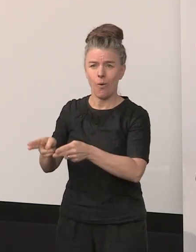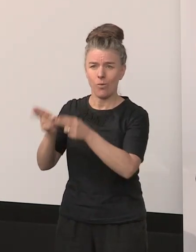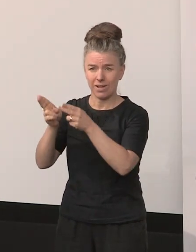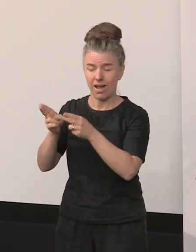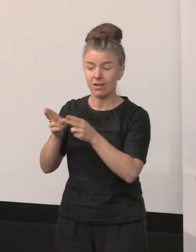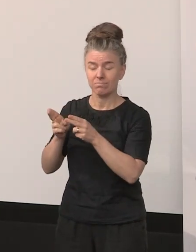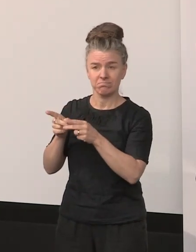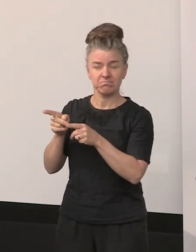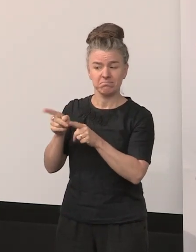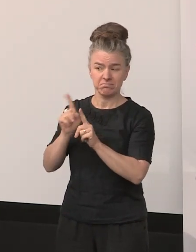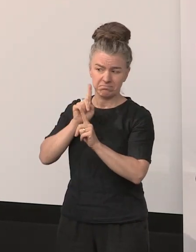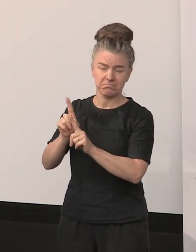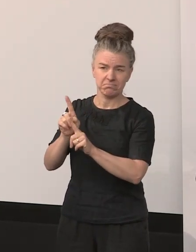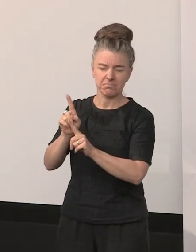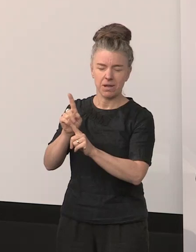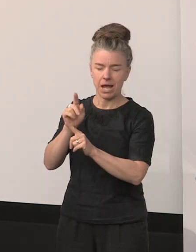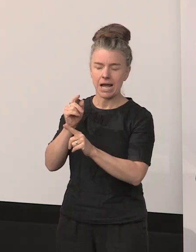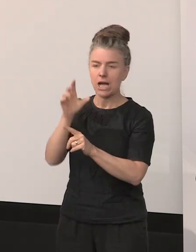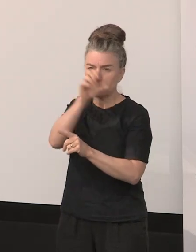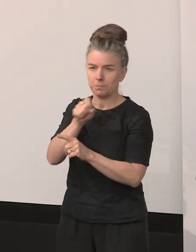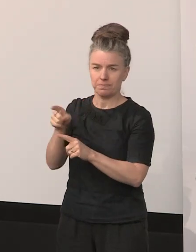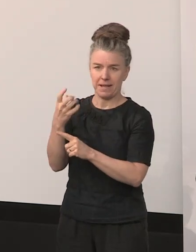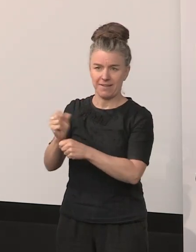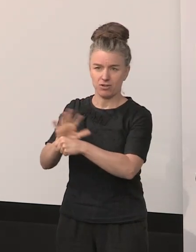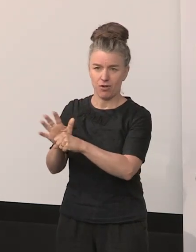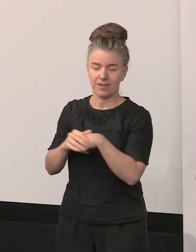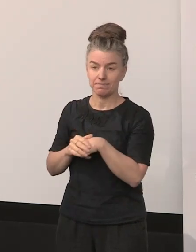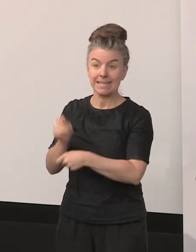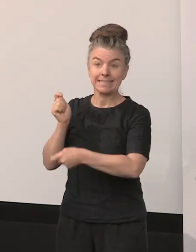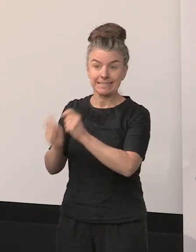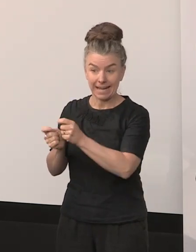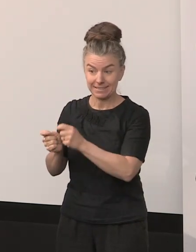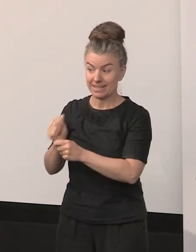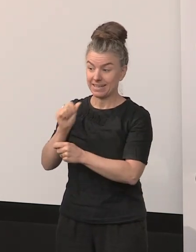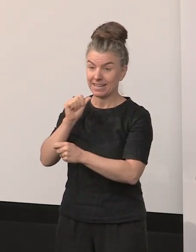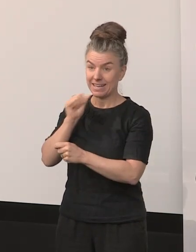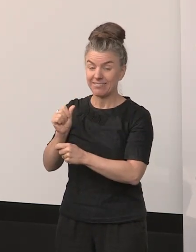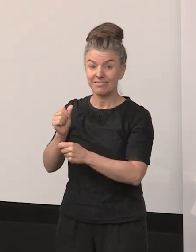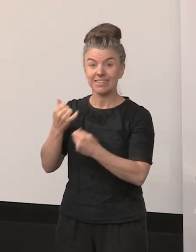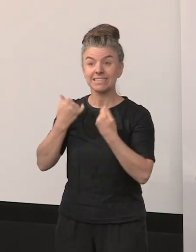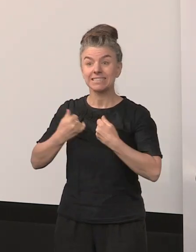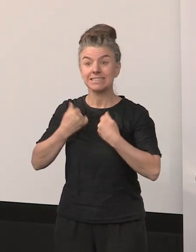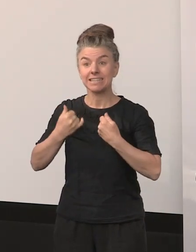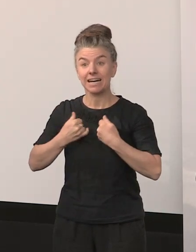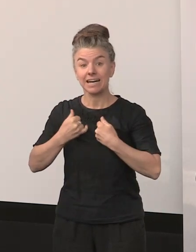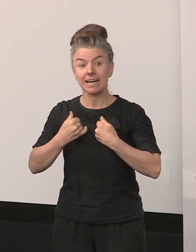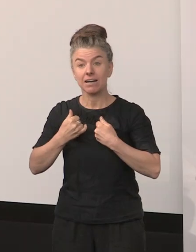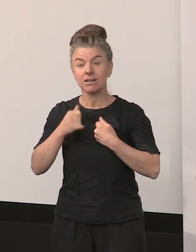symptoms is taken there and treated as if they have COVID-19, and they remain